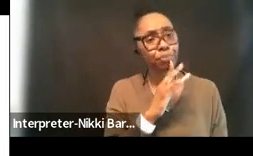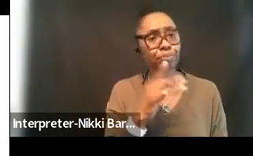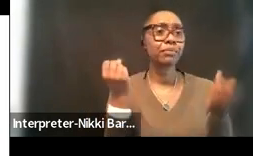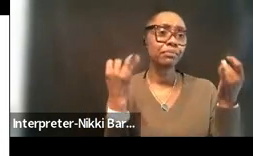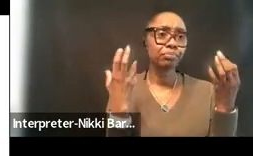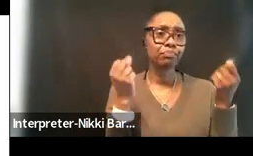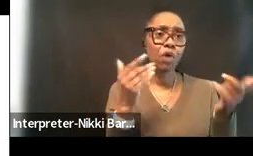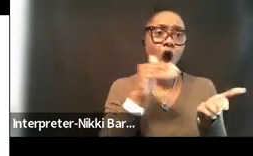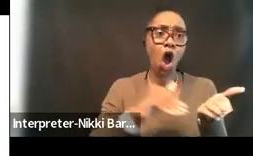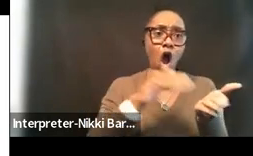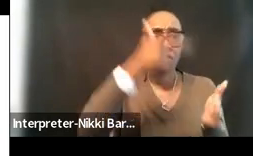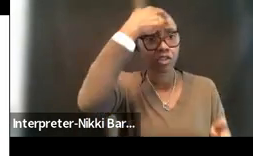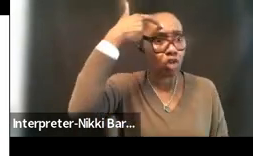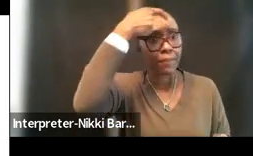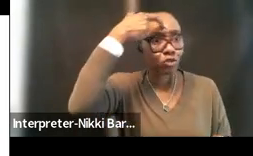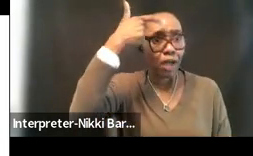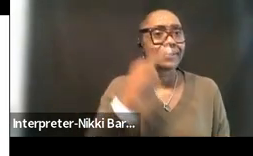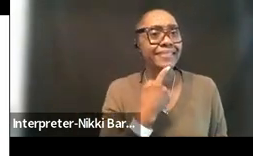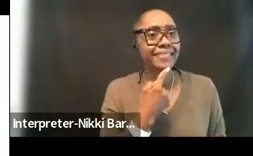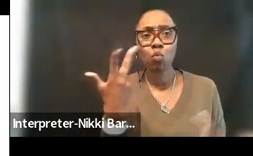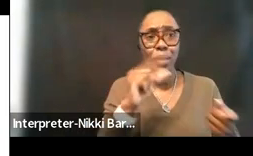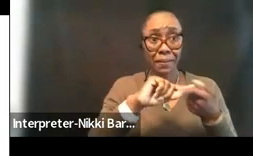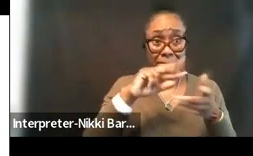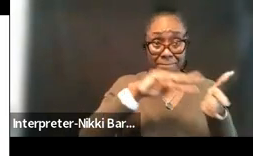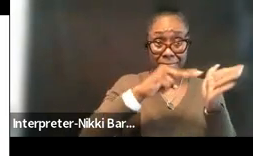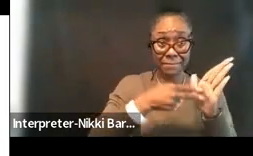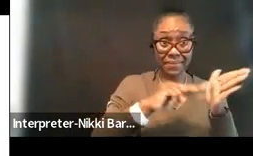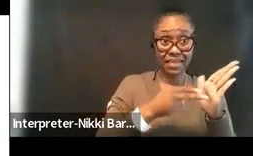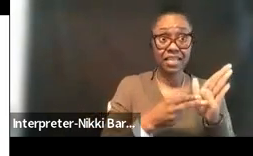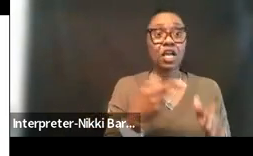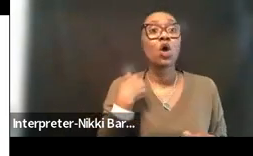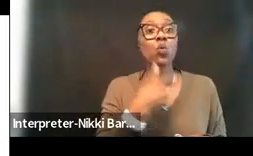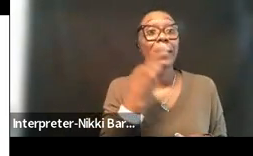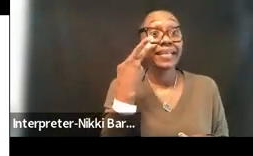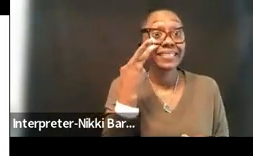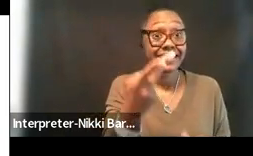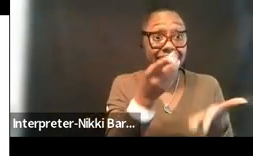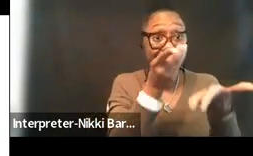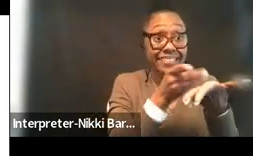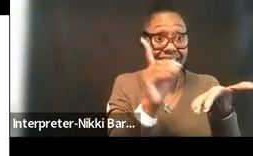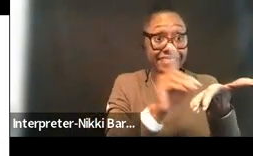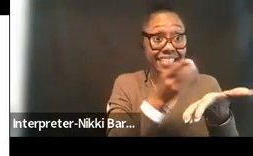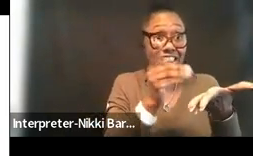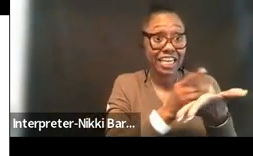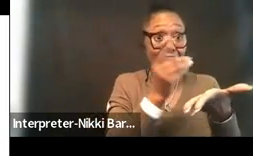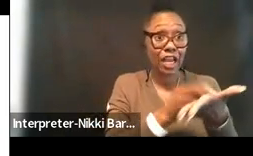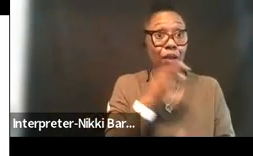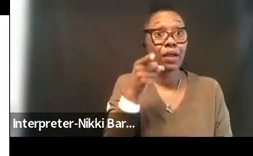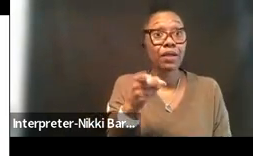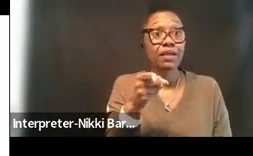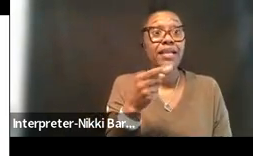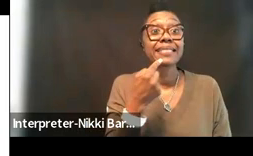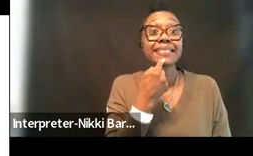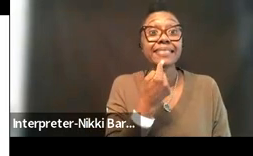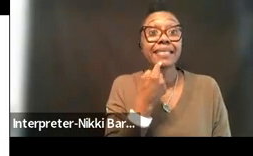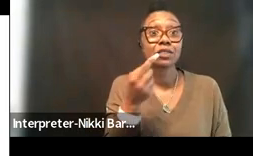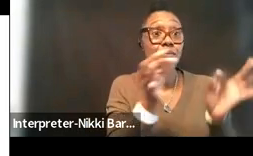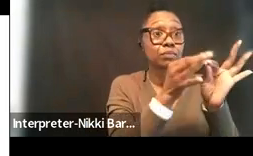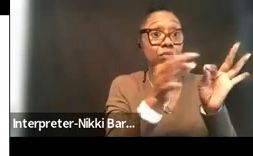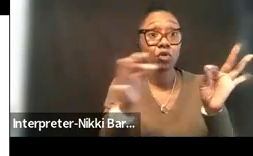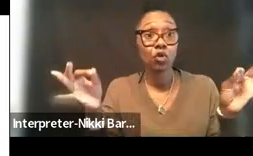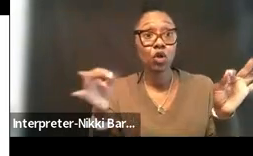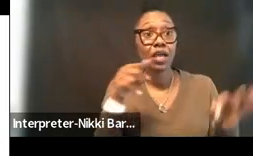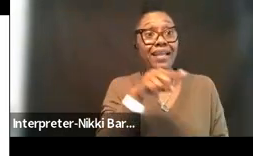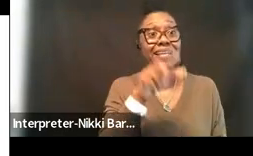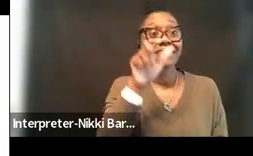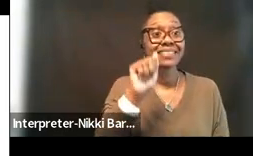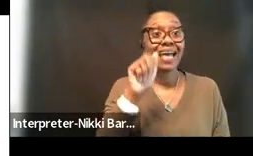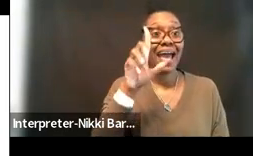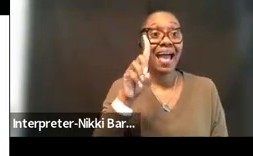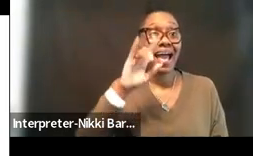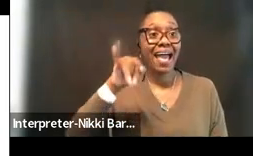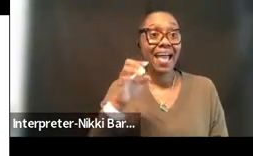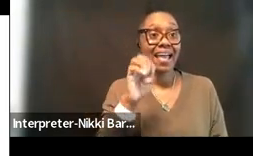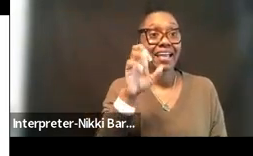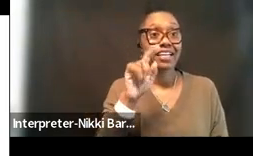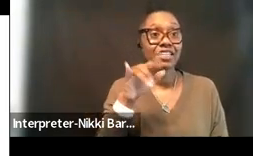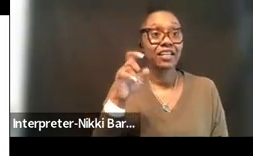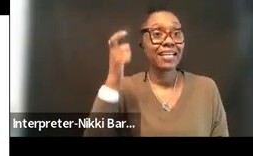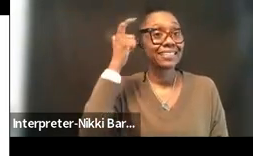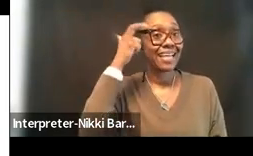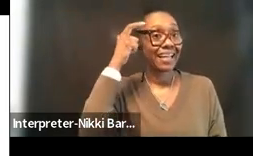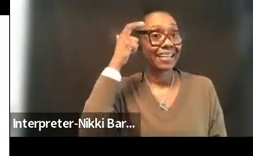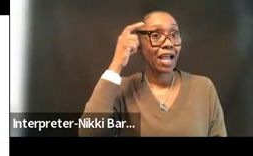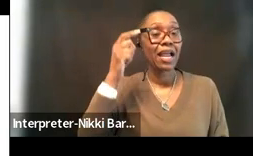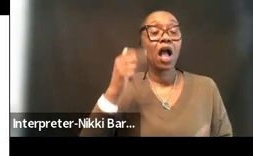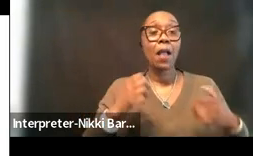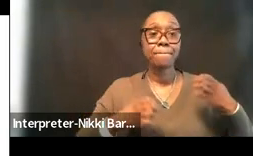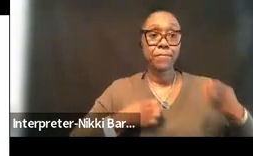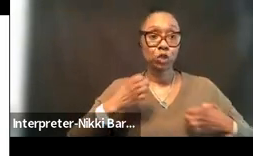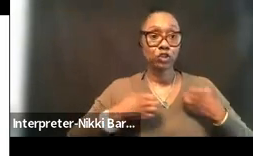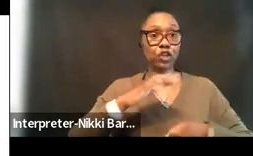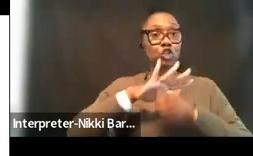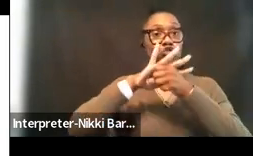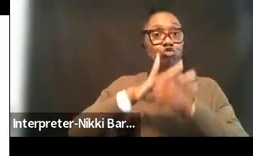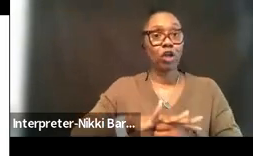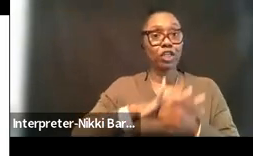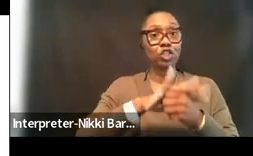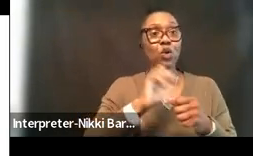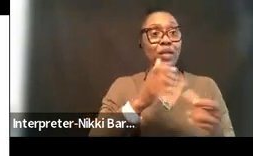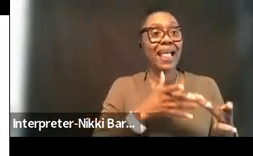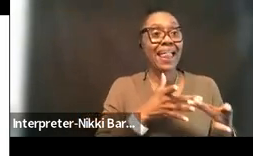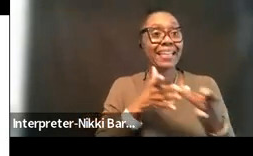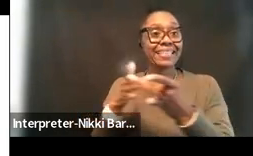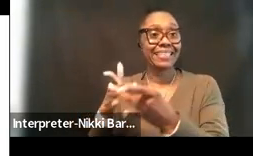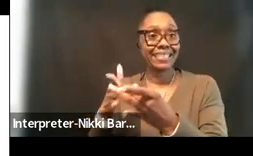So to start as we so often do, we can look into the dictionary. Mary and Webster's dictionary defines traumatic as an adjective, which means psychologically or in emotionally stressful in a way that can lead to serious mental and emotional problems.